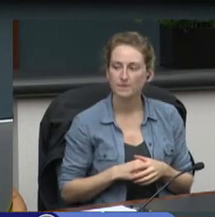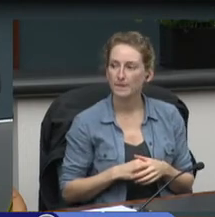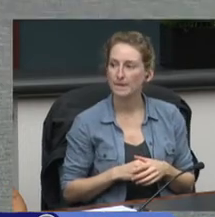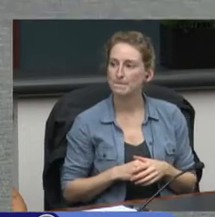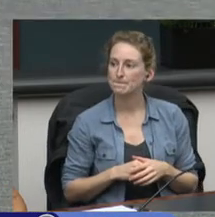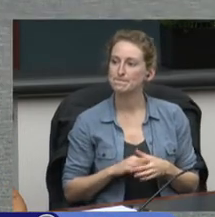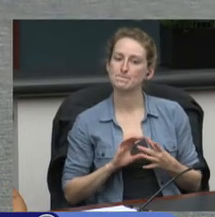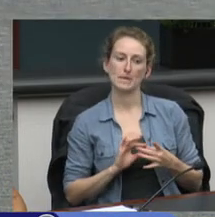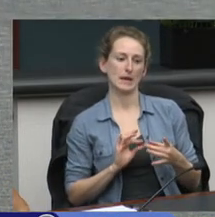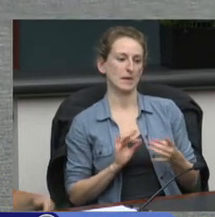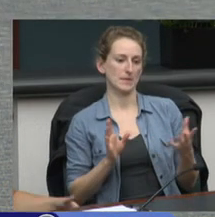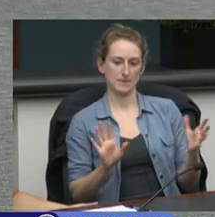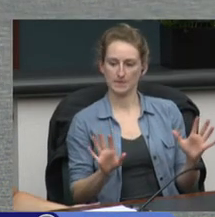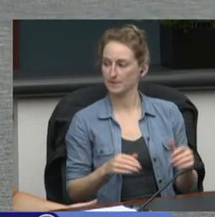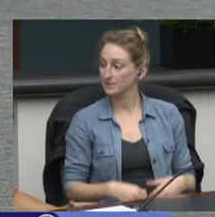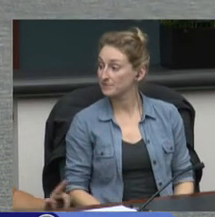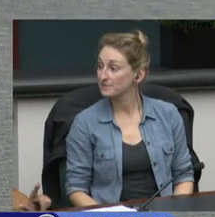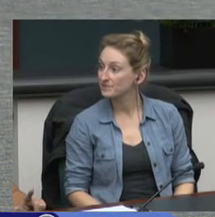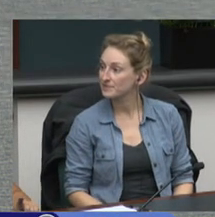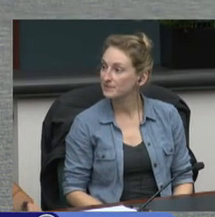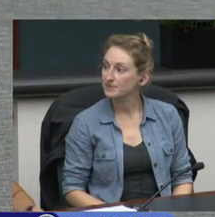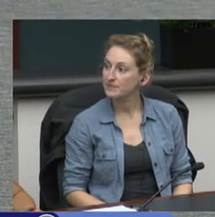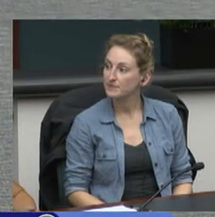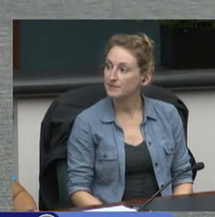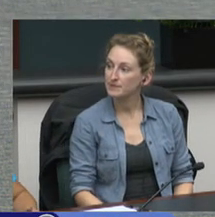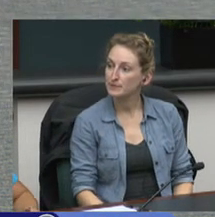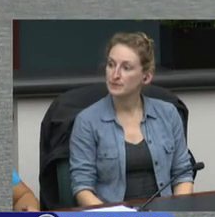councilman Piedmont Smith